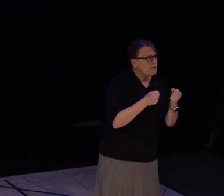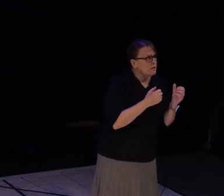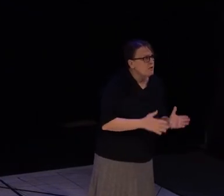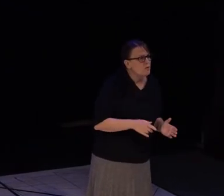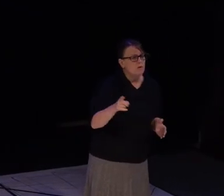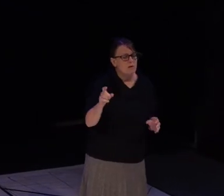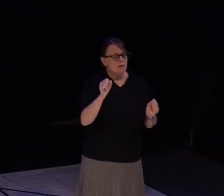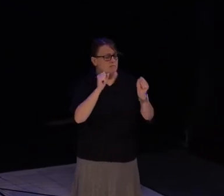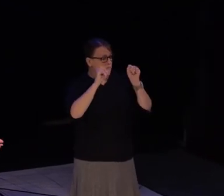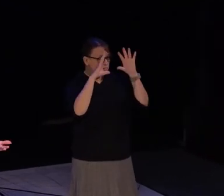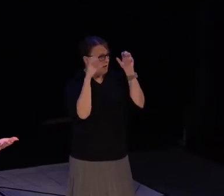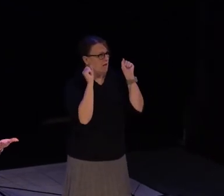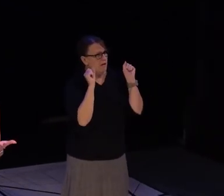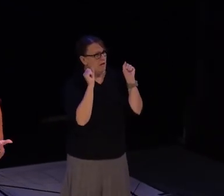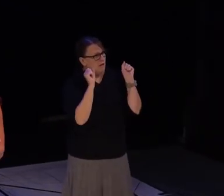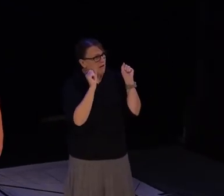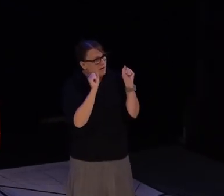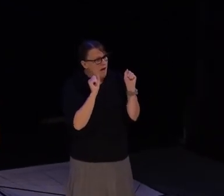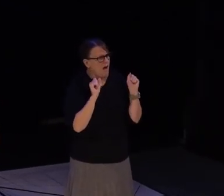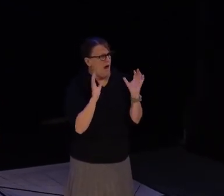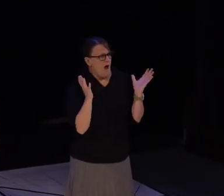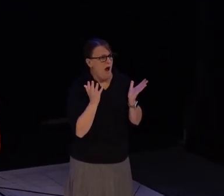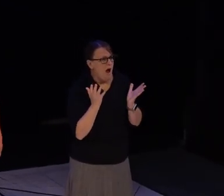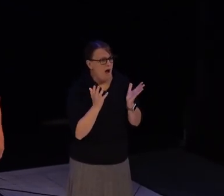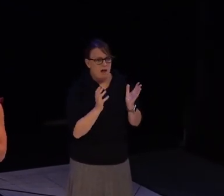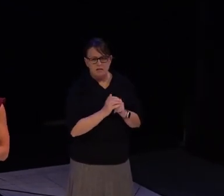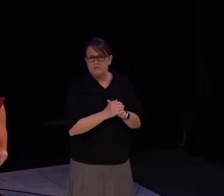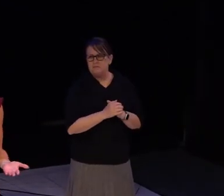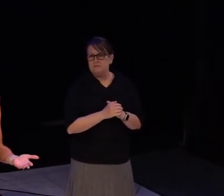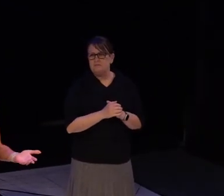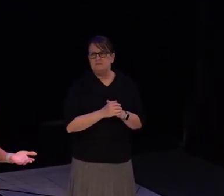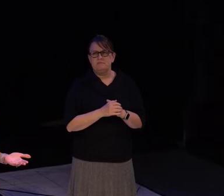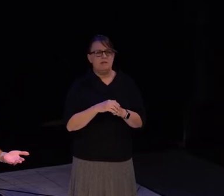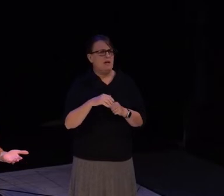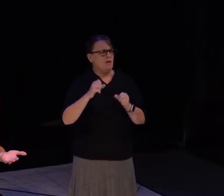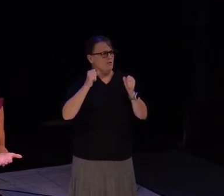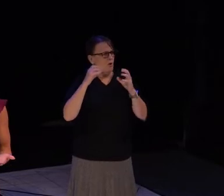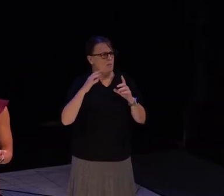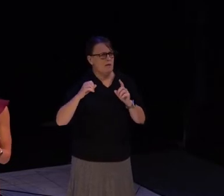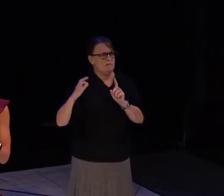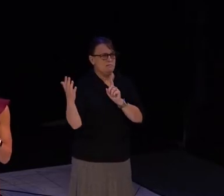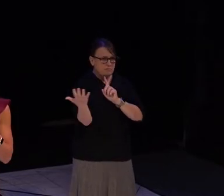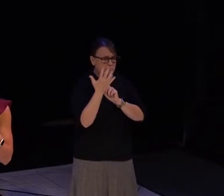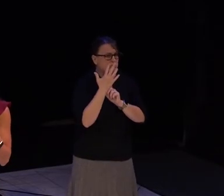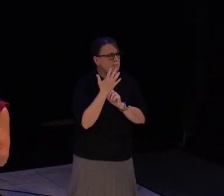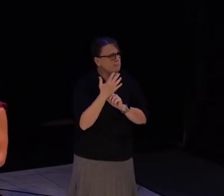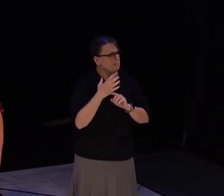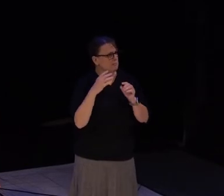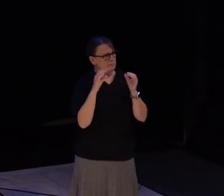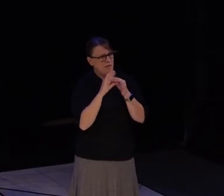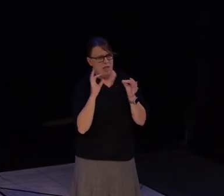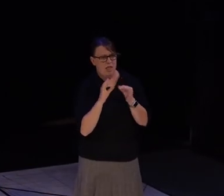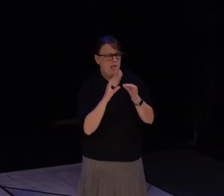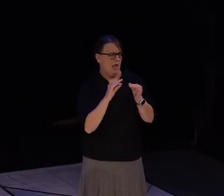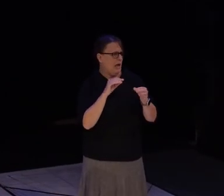They were just so shocked. I got so much press from this. I was in the newspaper.